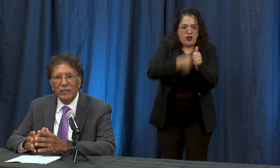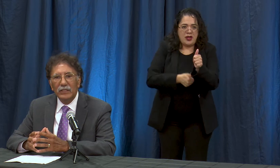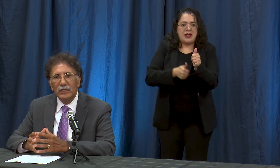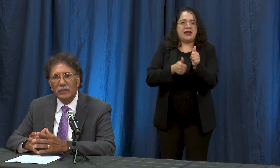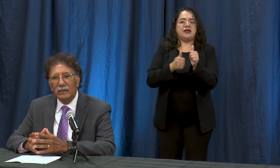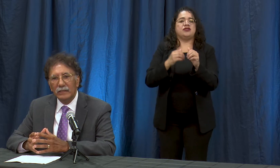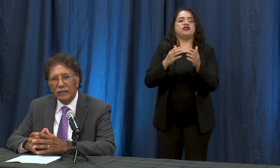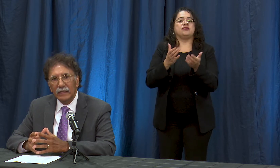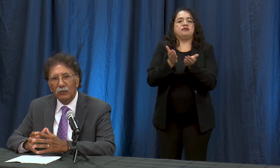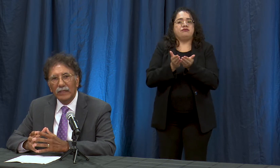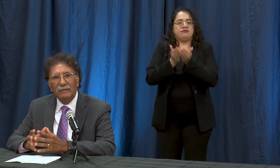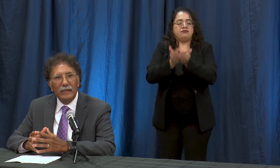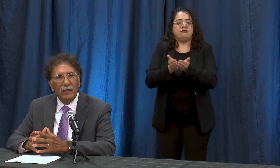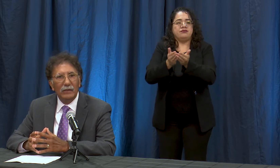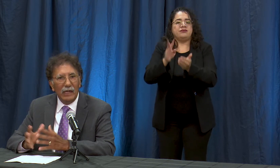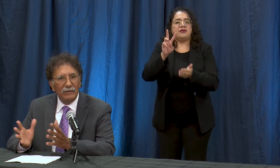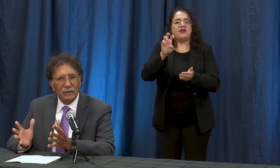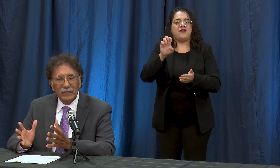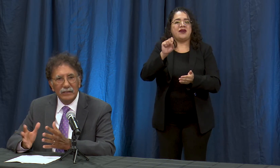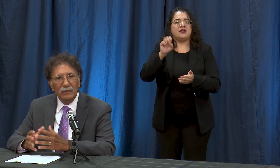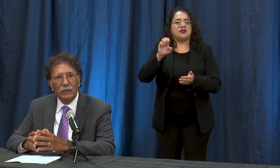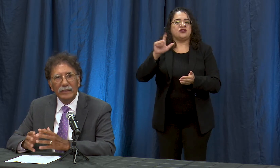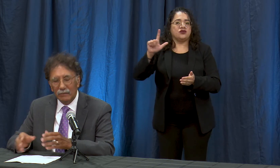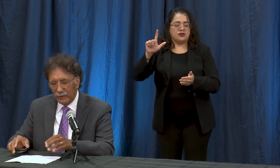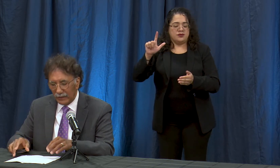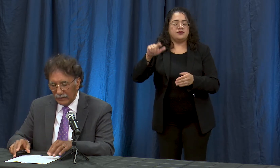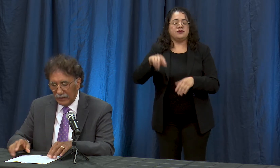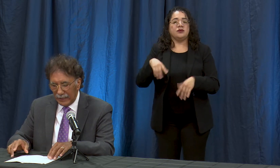message here is again we have now obviously seen what the impact has been